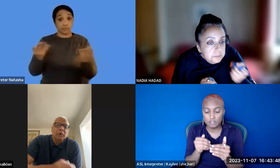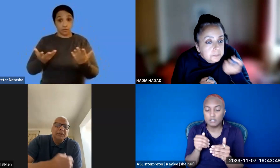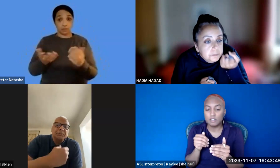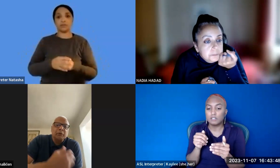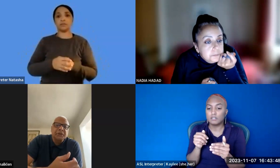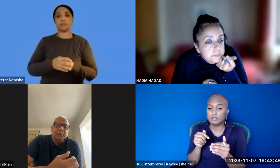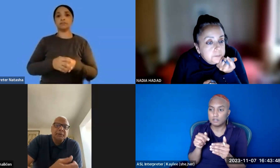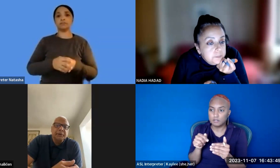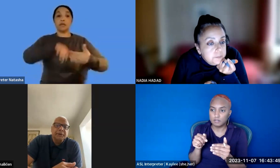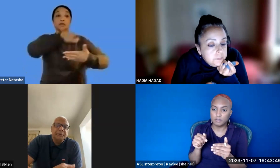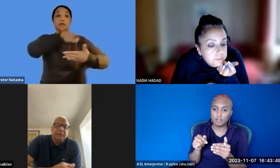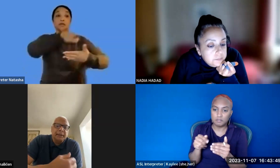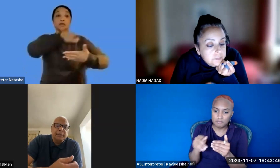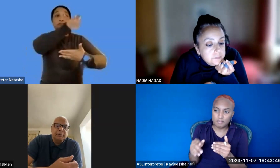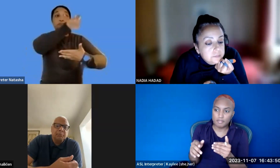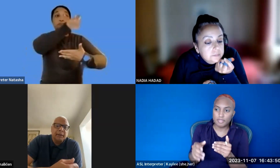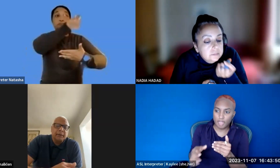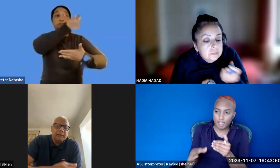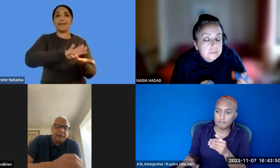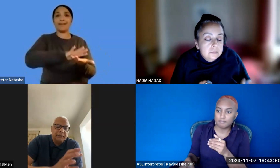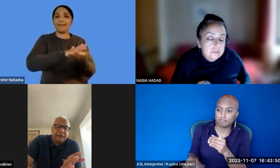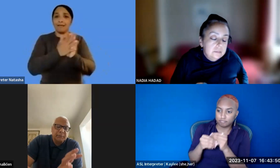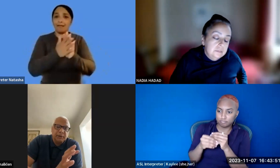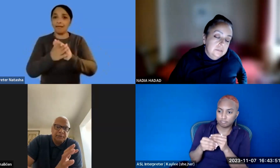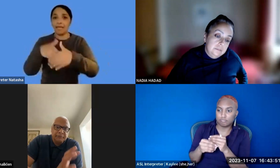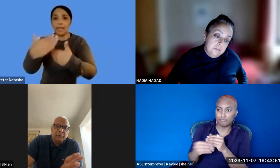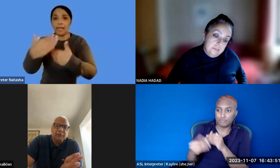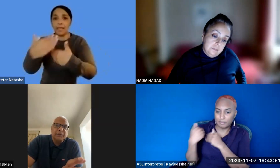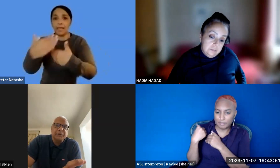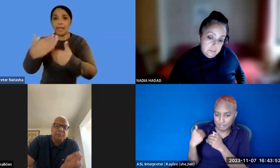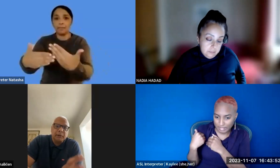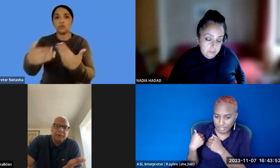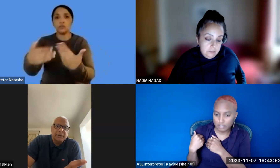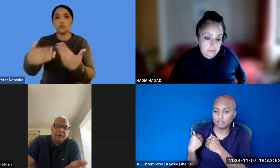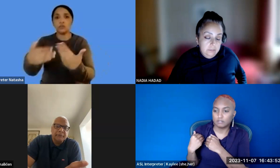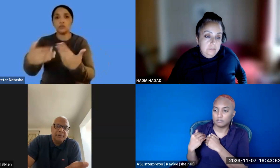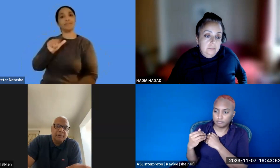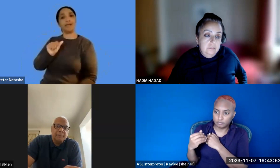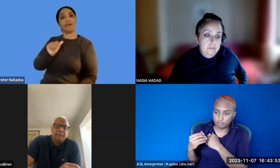more responsibility is being taken by ADF as a partner in Africa